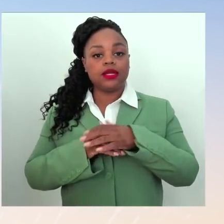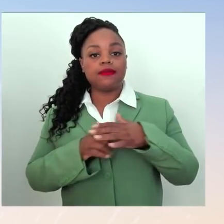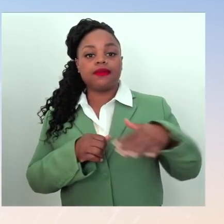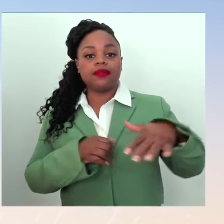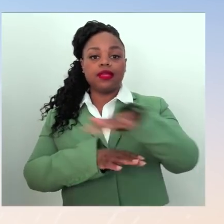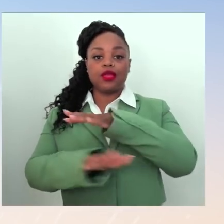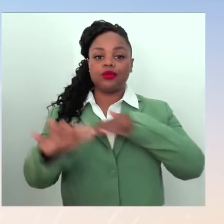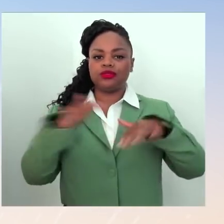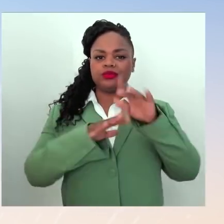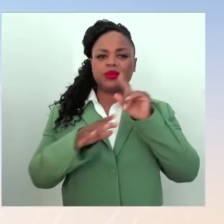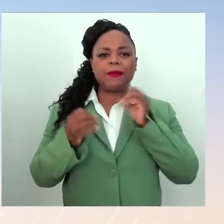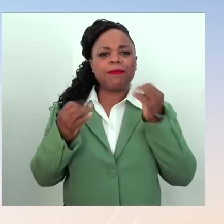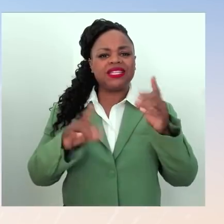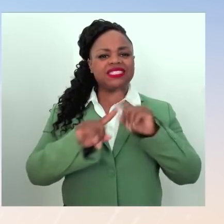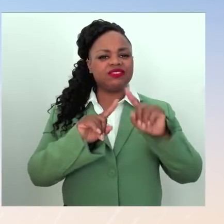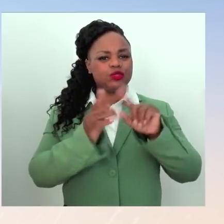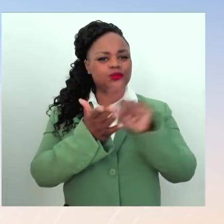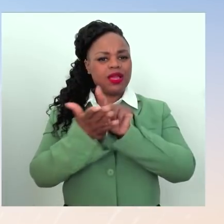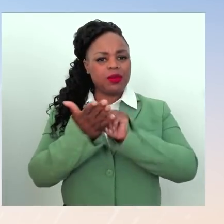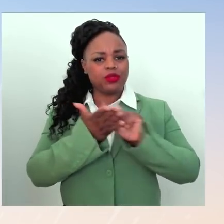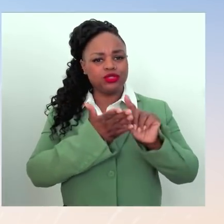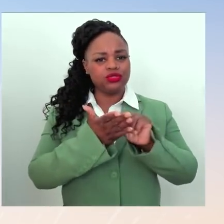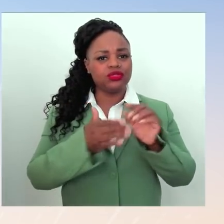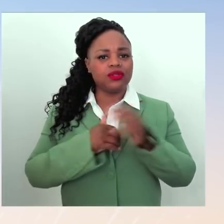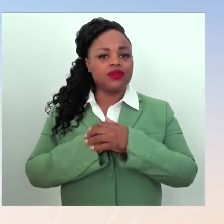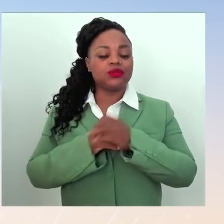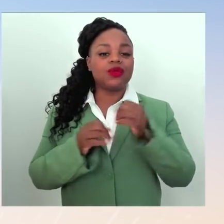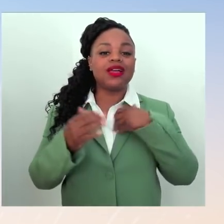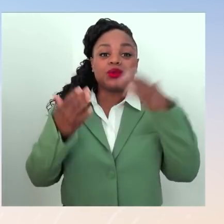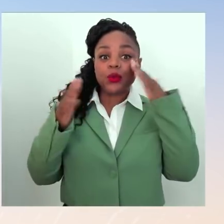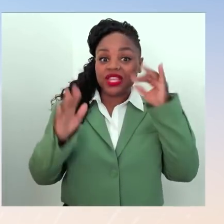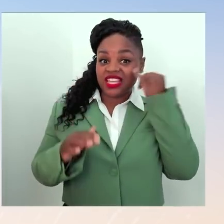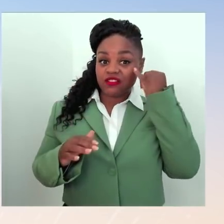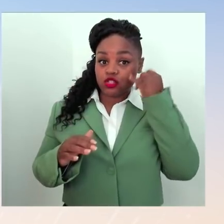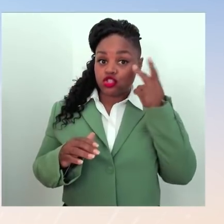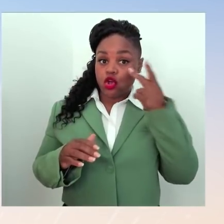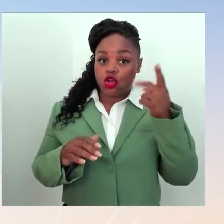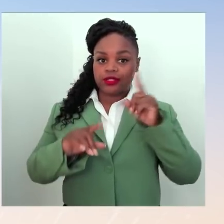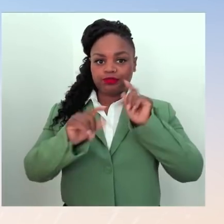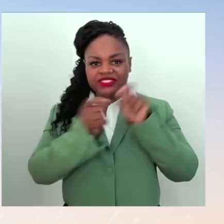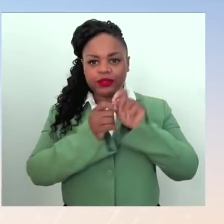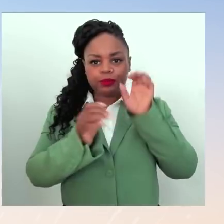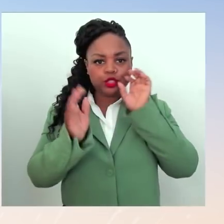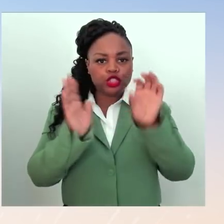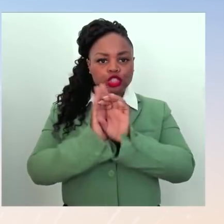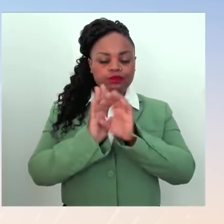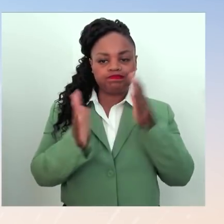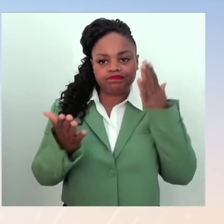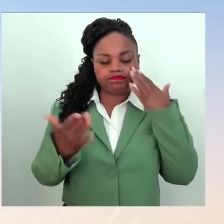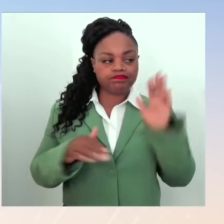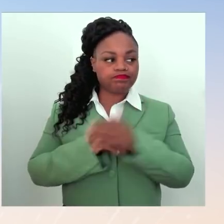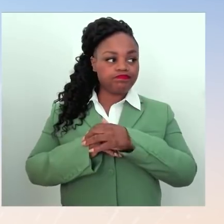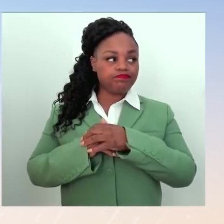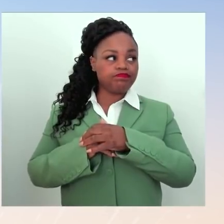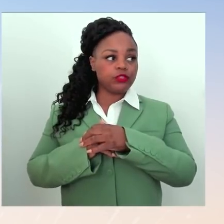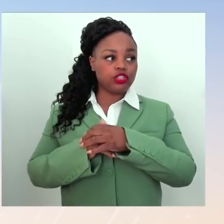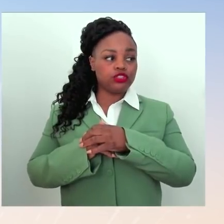so I don't know that he saw that specific photo. But what I can tell you is that, you know, the President is somebody who, of course,